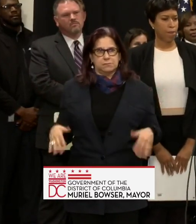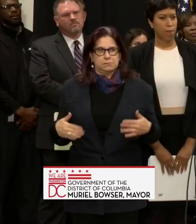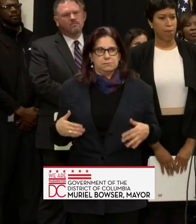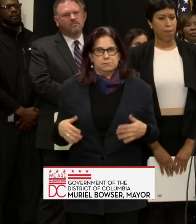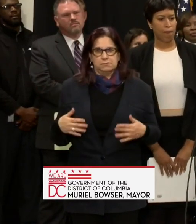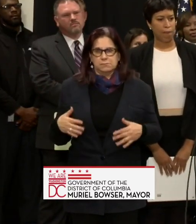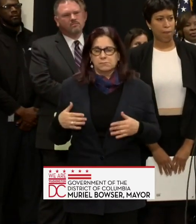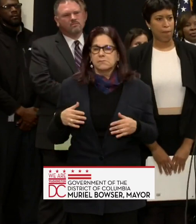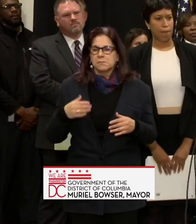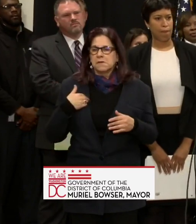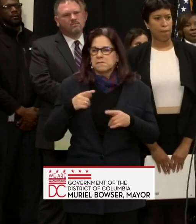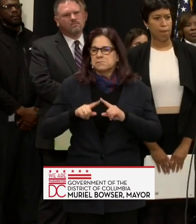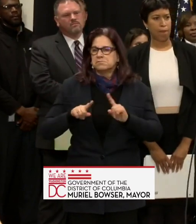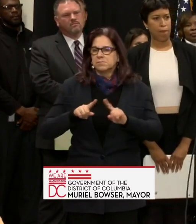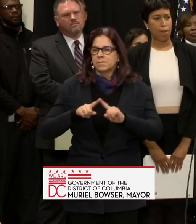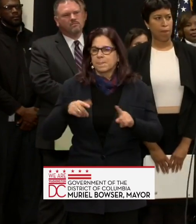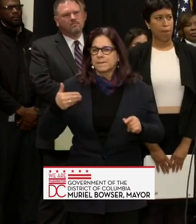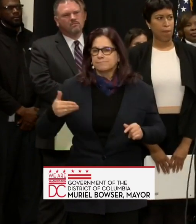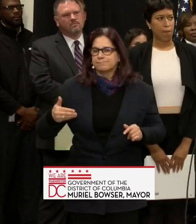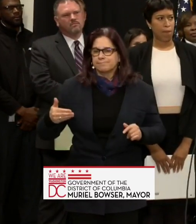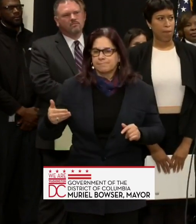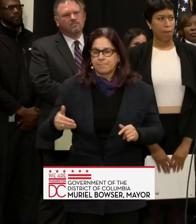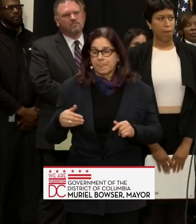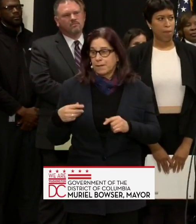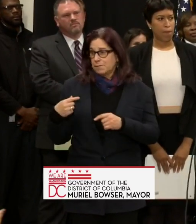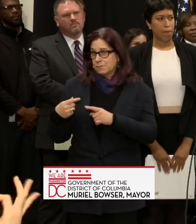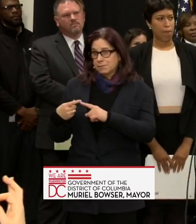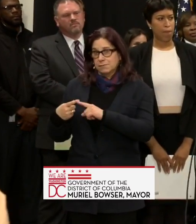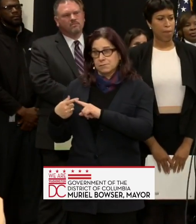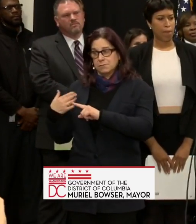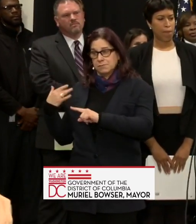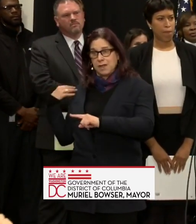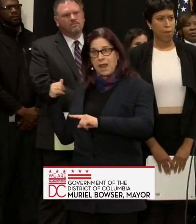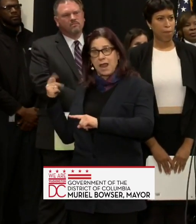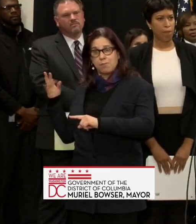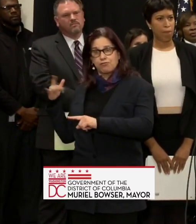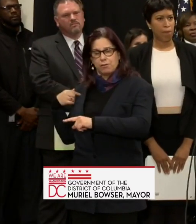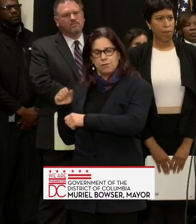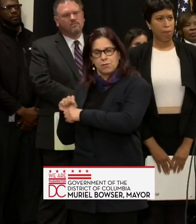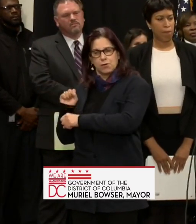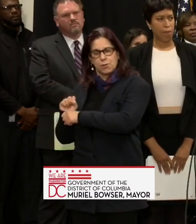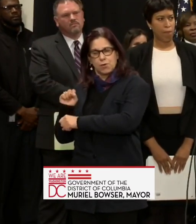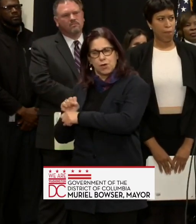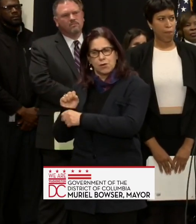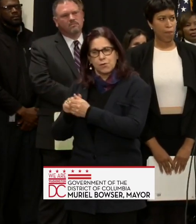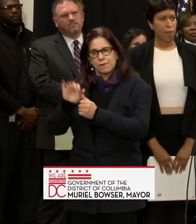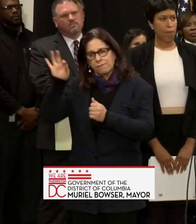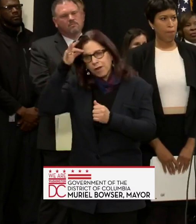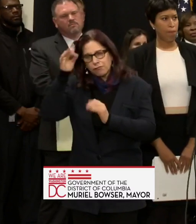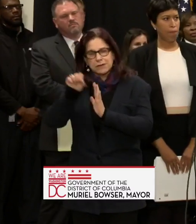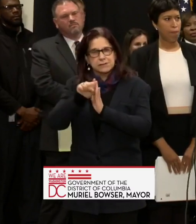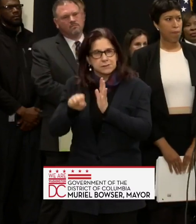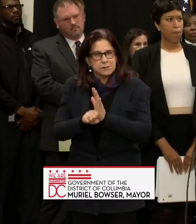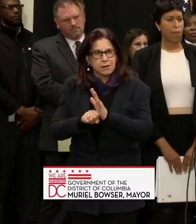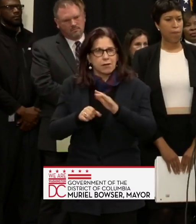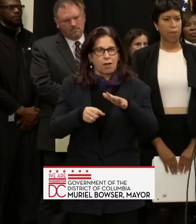OUR FEDERAL, STATE, LOCAL PARTNERS ON SECURITY AND CONTINGENCY PLANNING TO ENSURE THAT ALL THOSE WHO CHOOSE TO